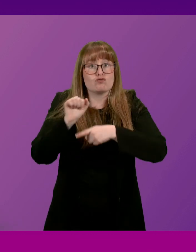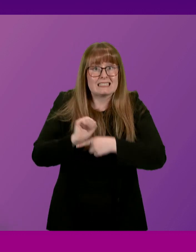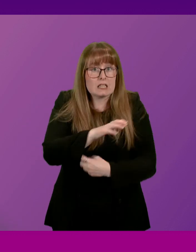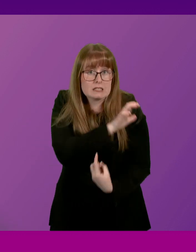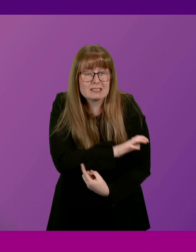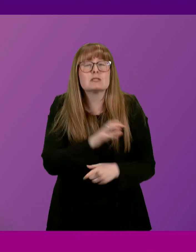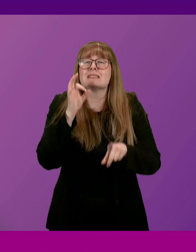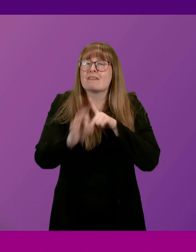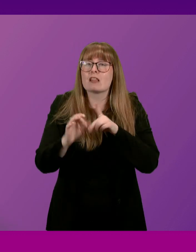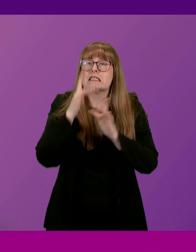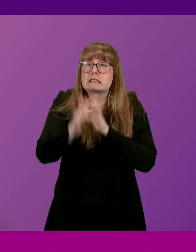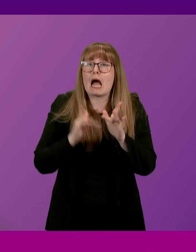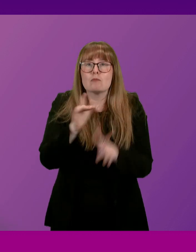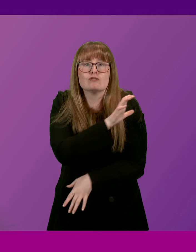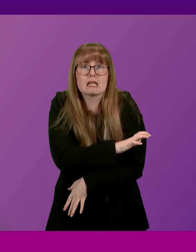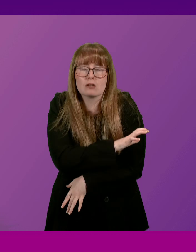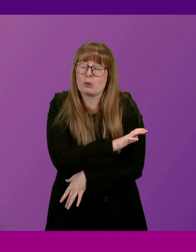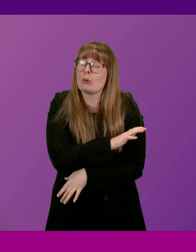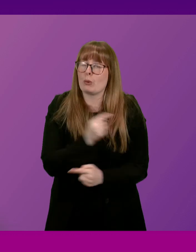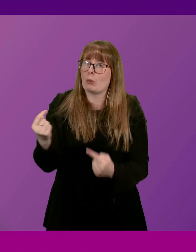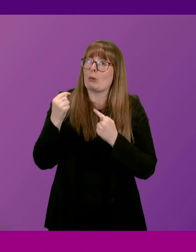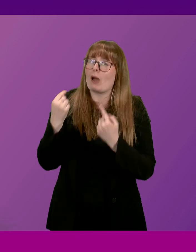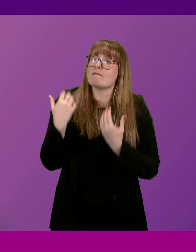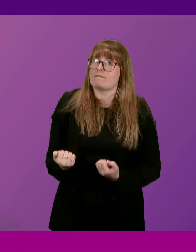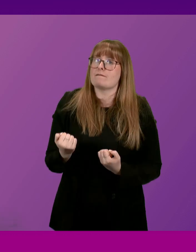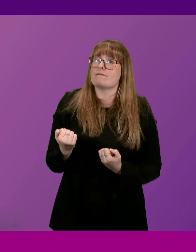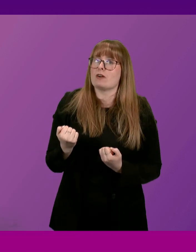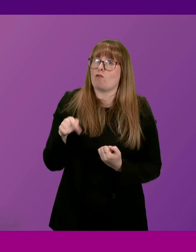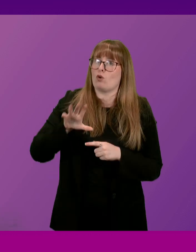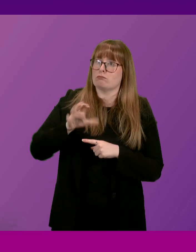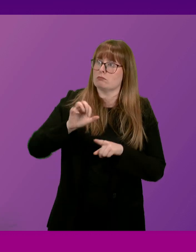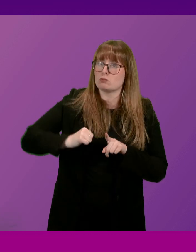in cyberresilience, in which the country faces enormous threats. The Cabinet will